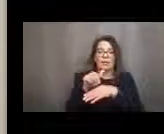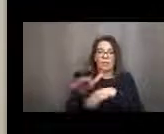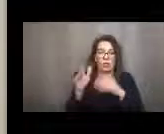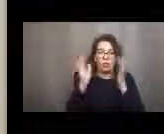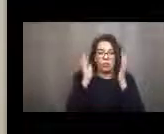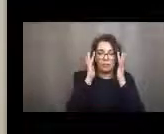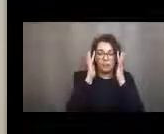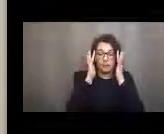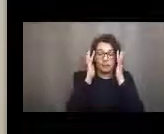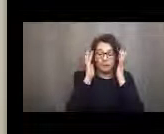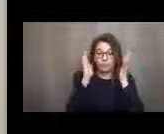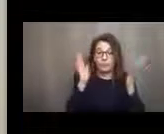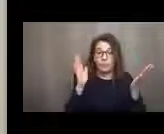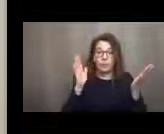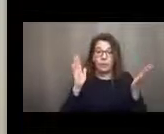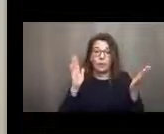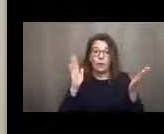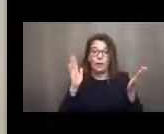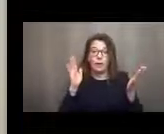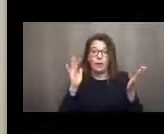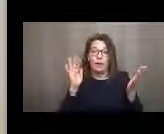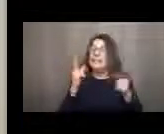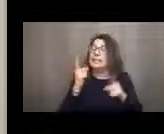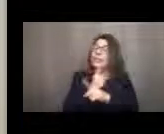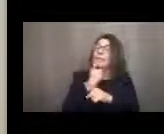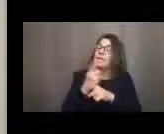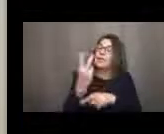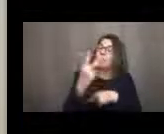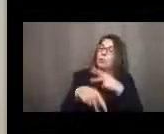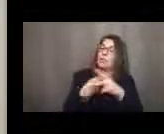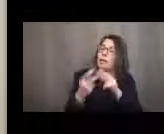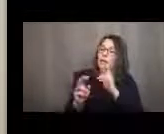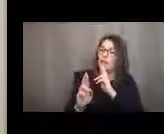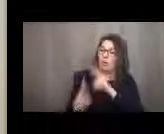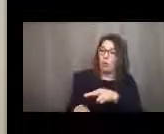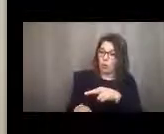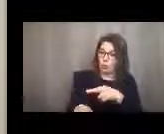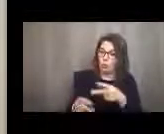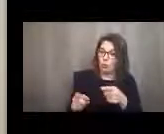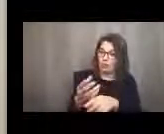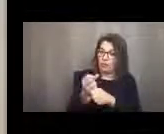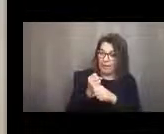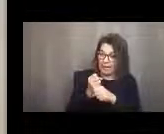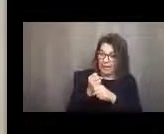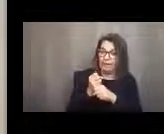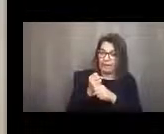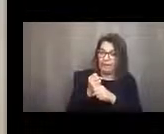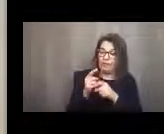There are typically two types of reports that we receive from the Institution.